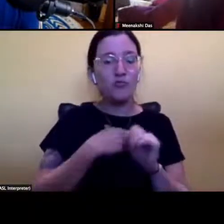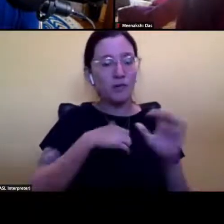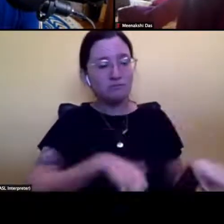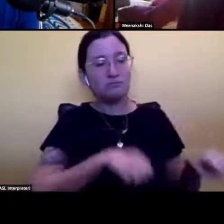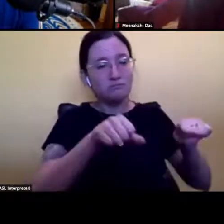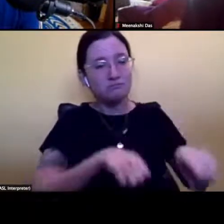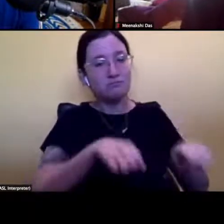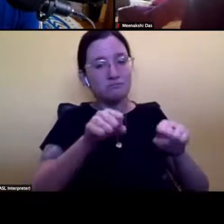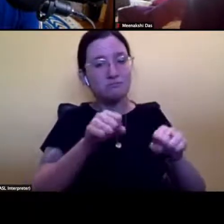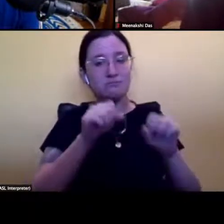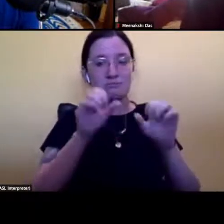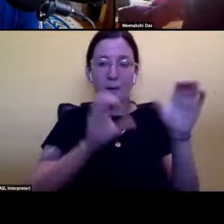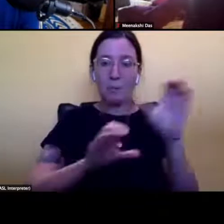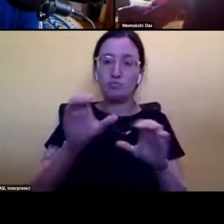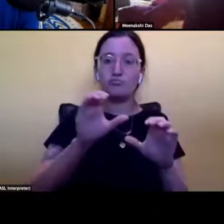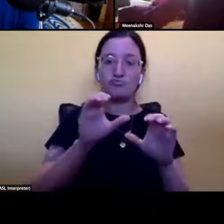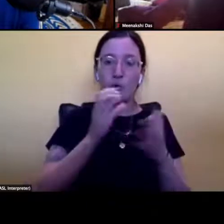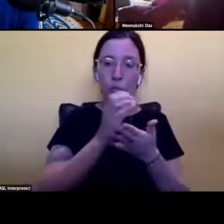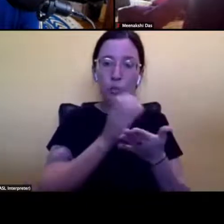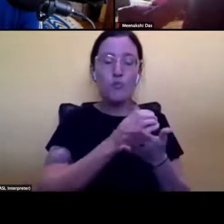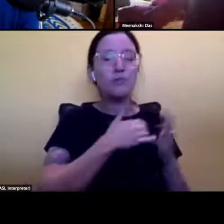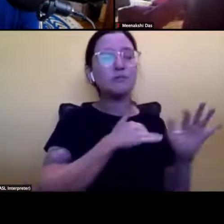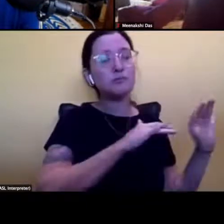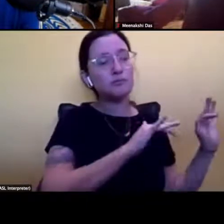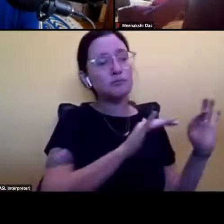the reason this material is coming so naturally to me